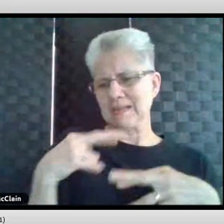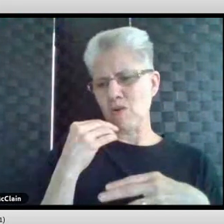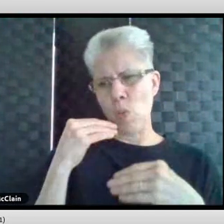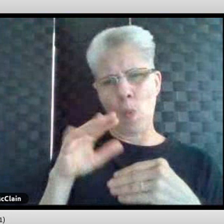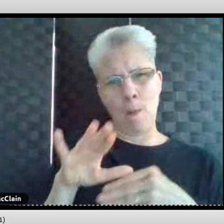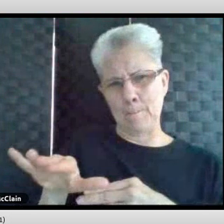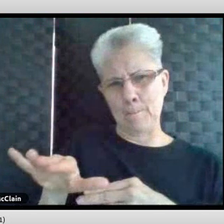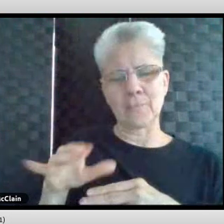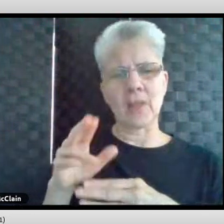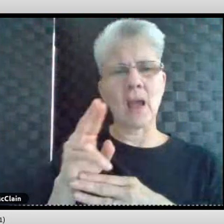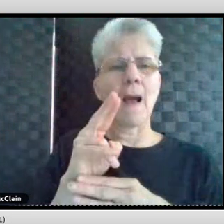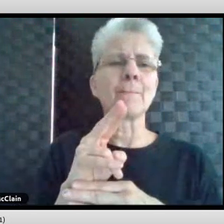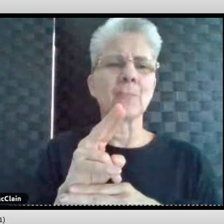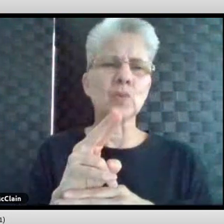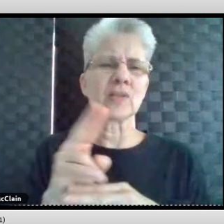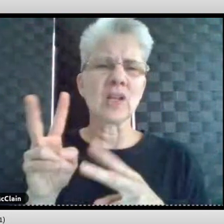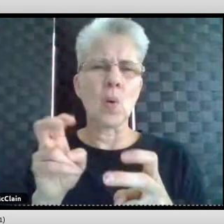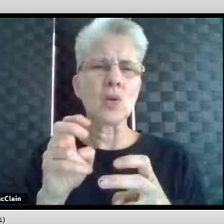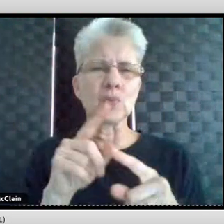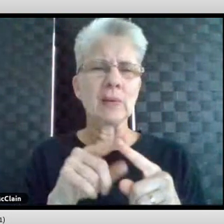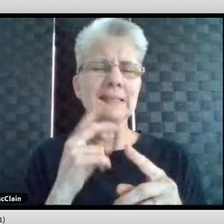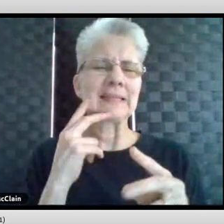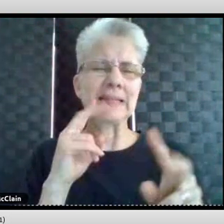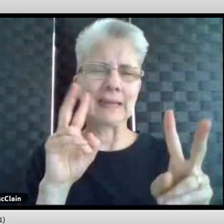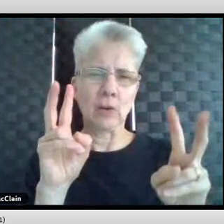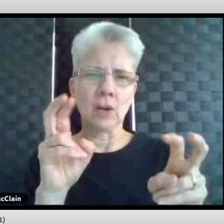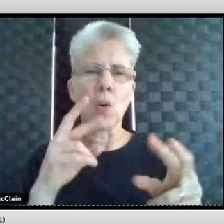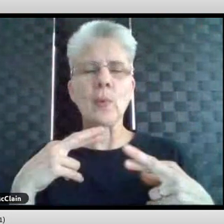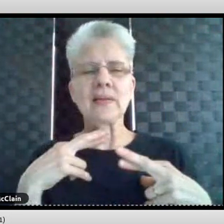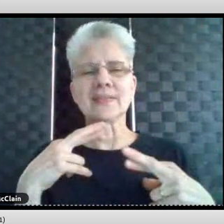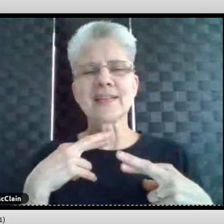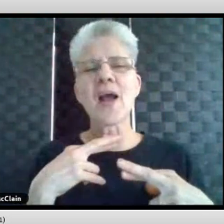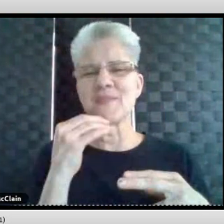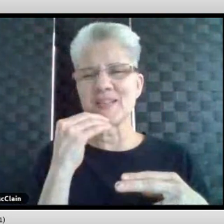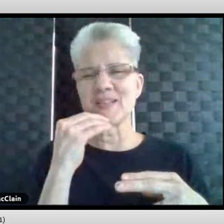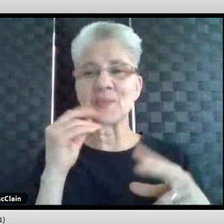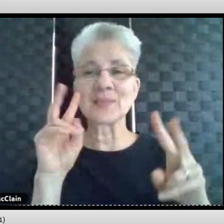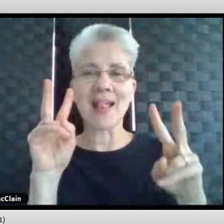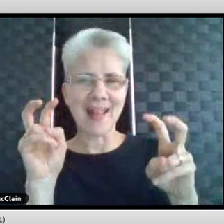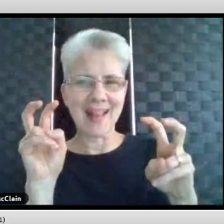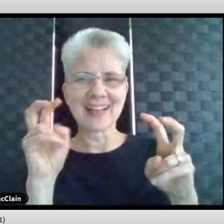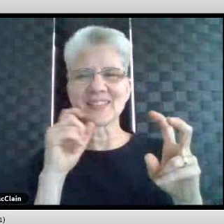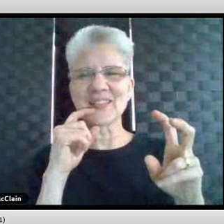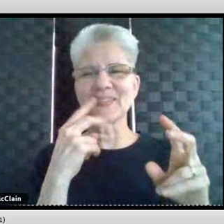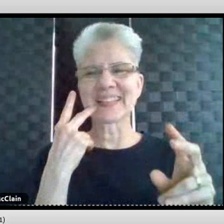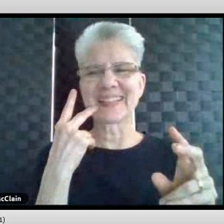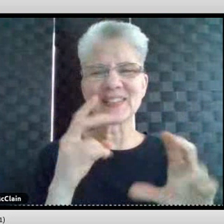I'm using a air quotes here that I know you can't see, so I'll let Deb use air quotes. So you can see her do that.